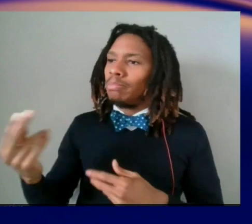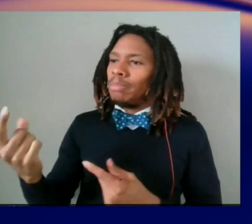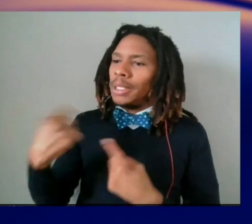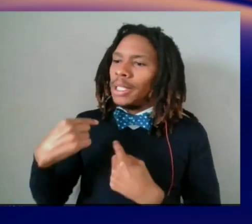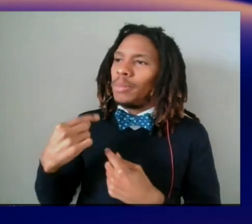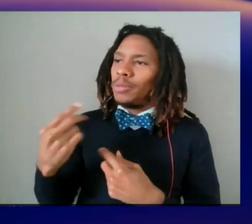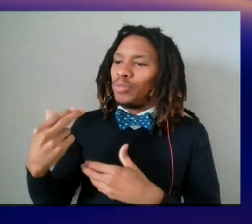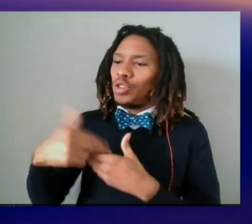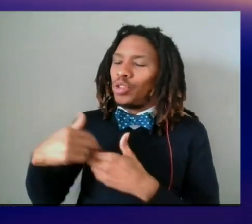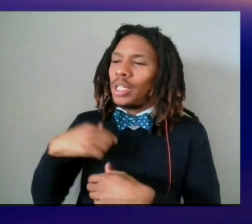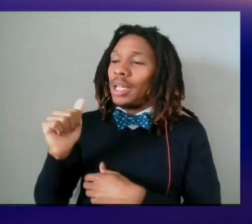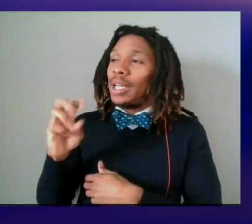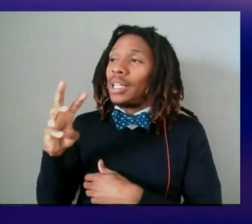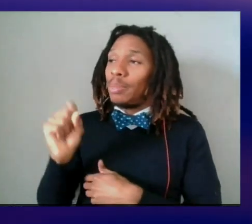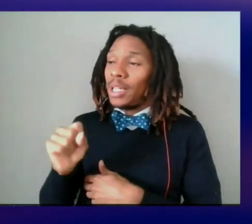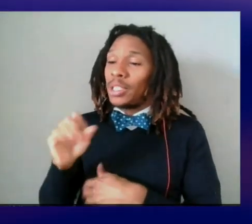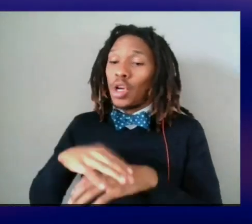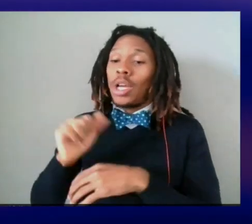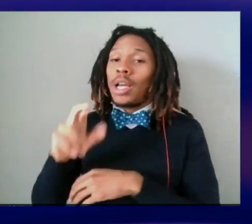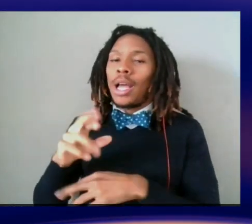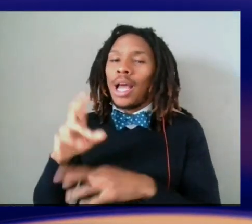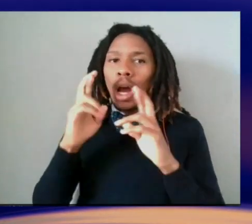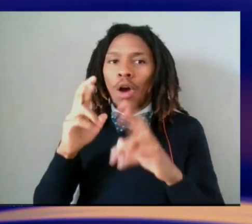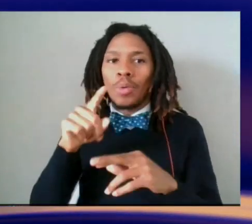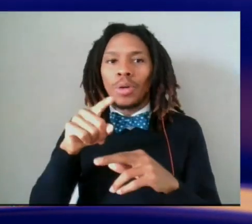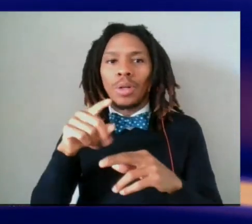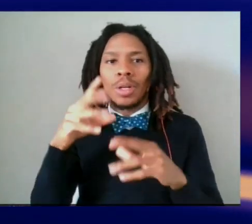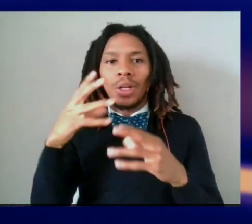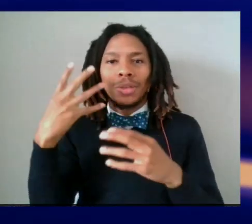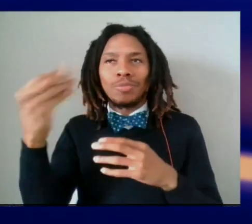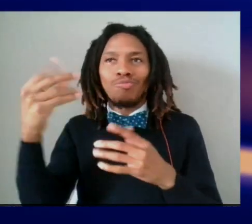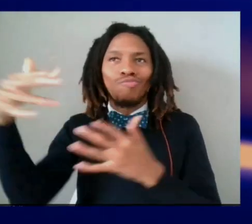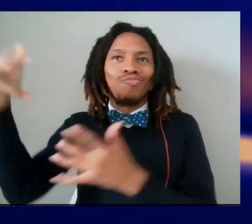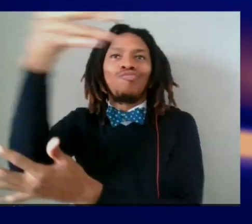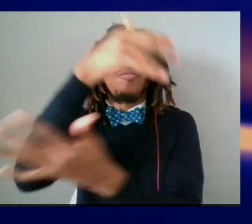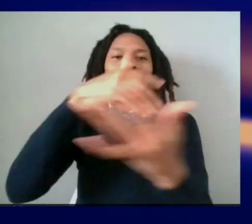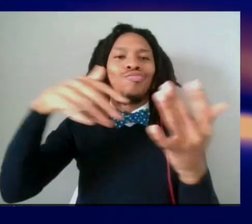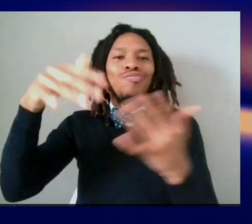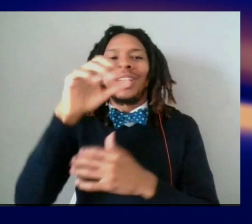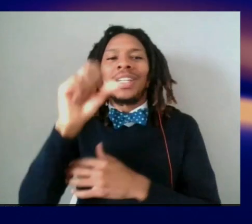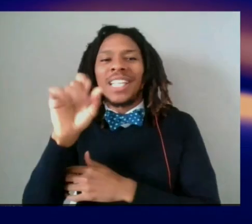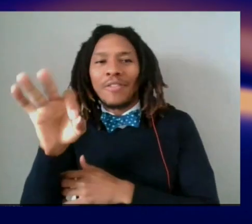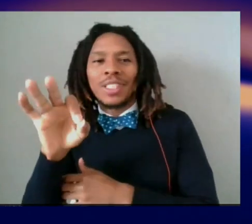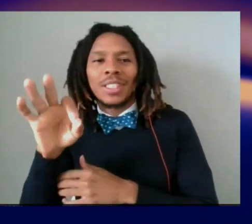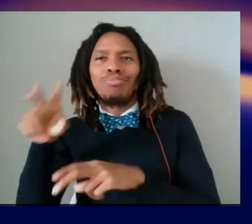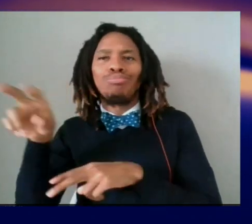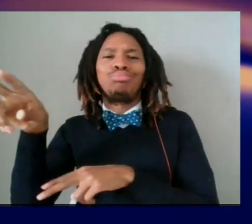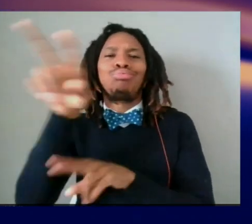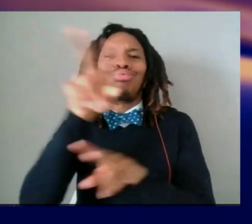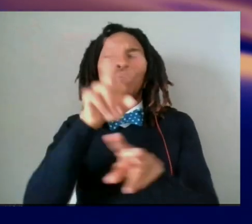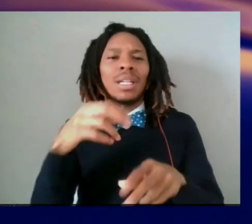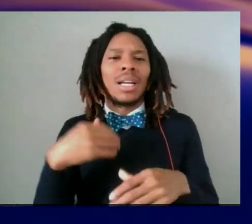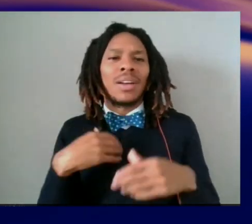Hope that you get to actually go out there and enjoy the city of San Francisco 'cause there are a lot of amazing booths